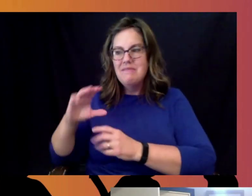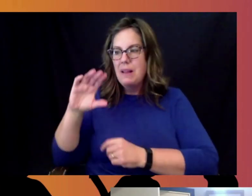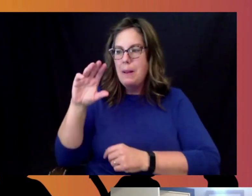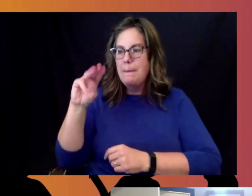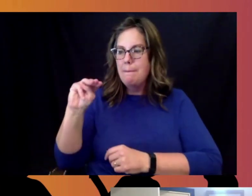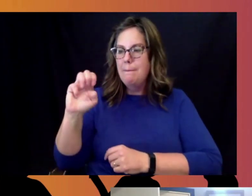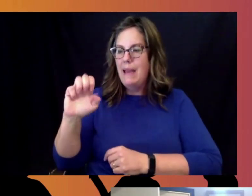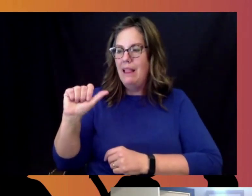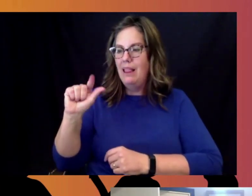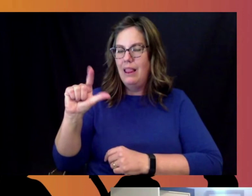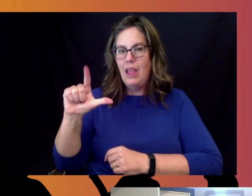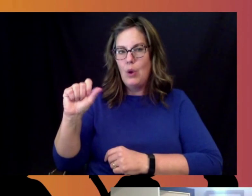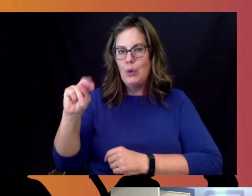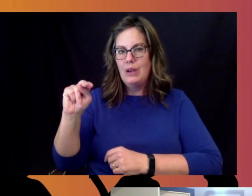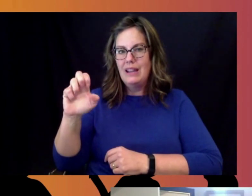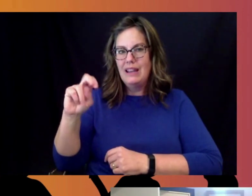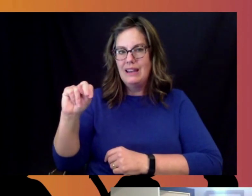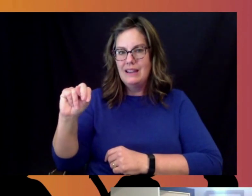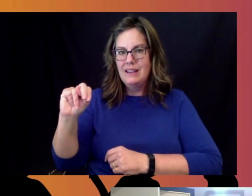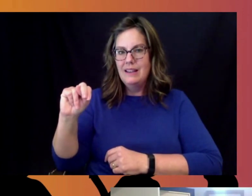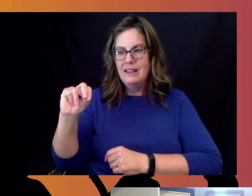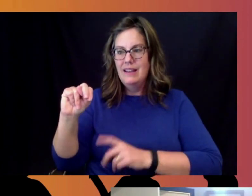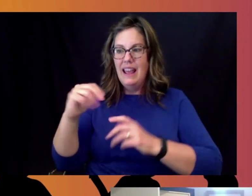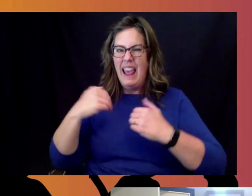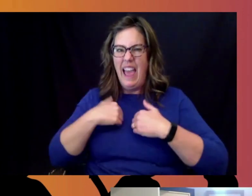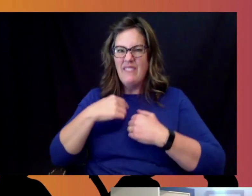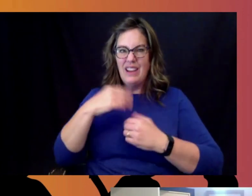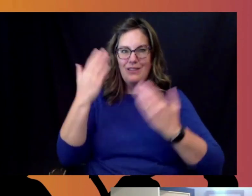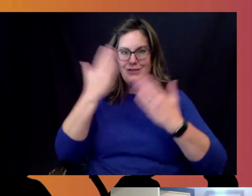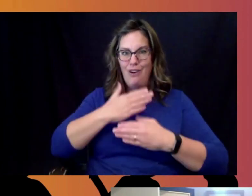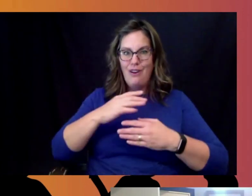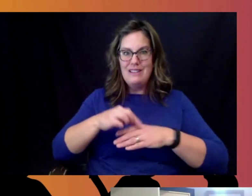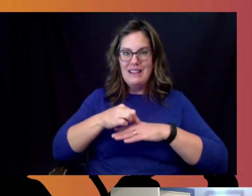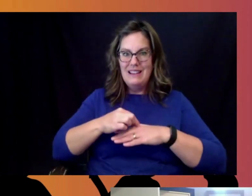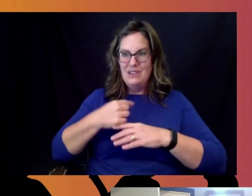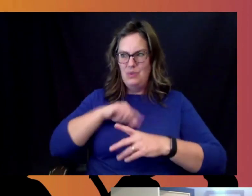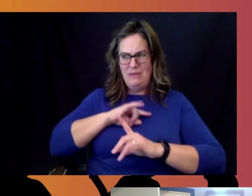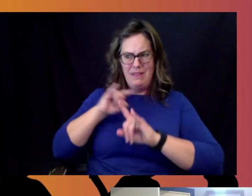actually having dark skin is not something we make fun of she's getting hella props for her